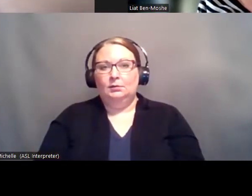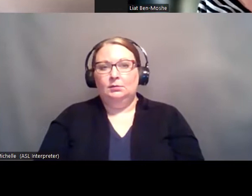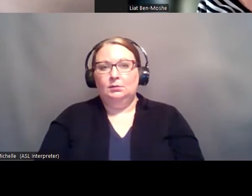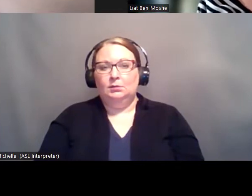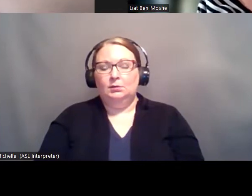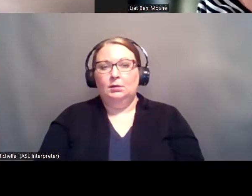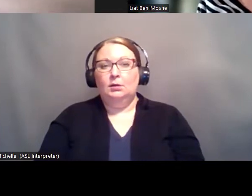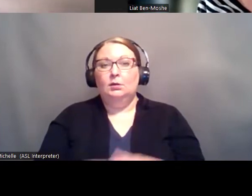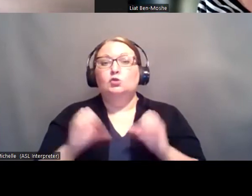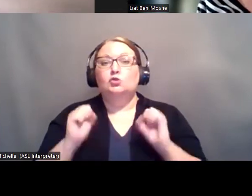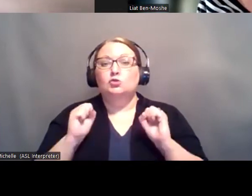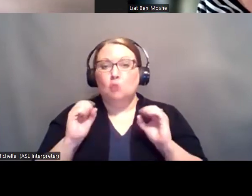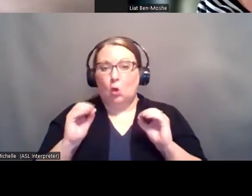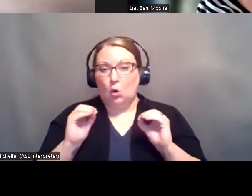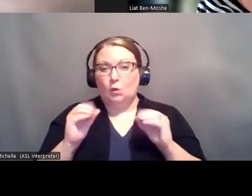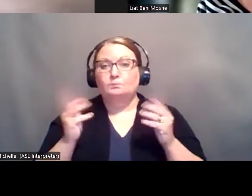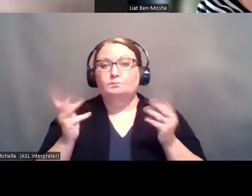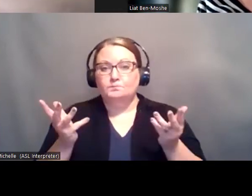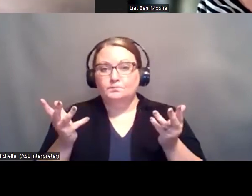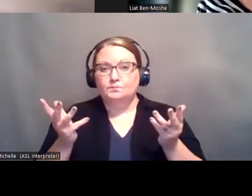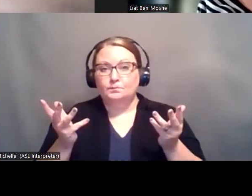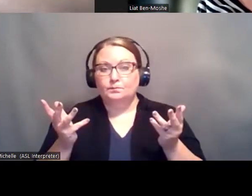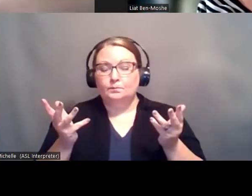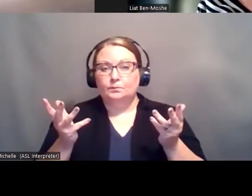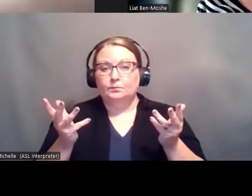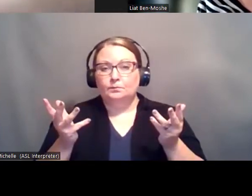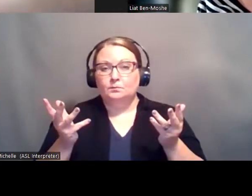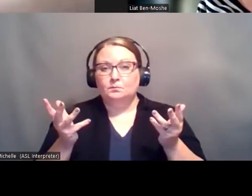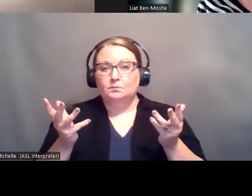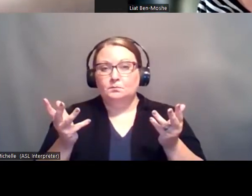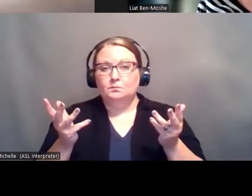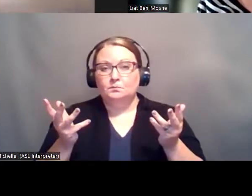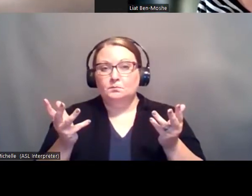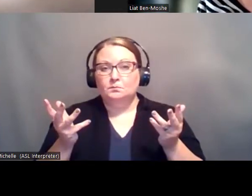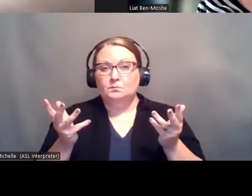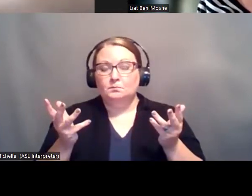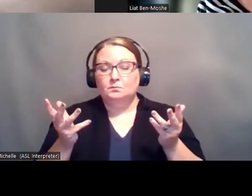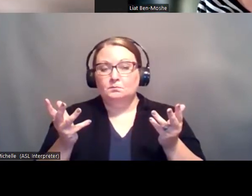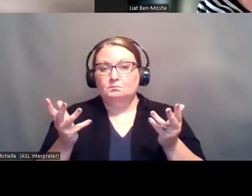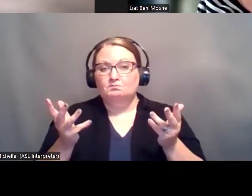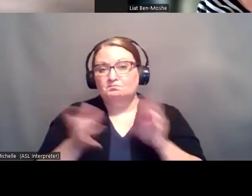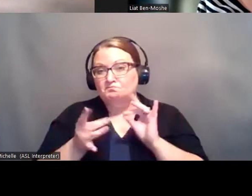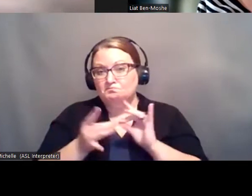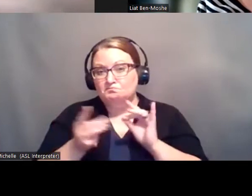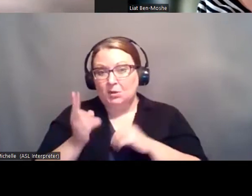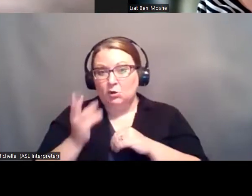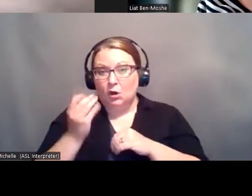Yeah, so I'll basically just go into the history of the DSCC at the U of M.